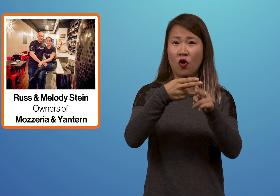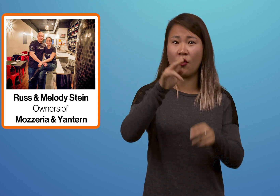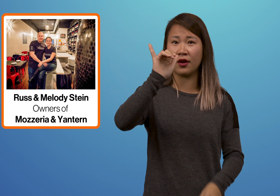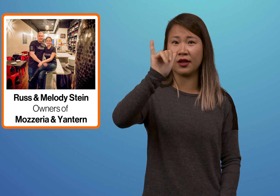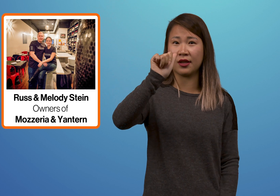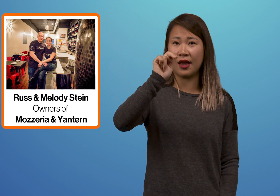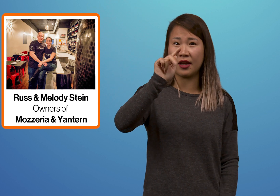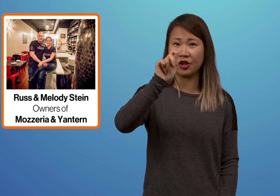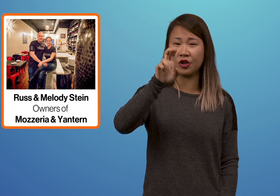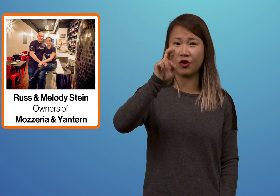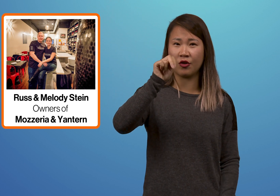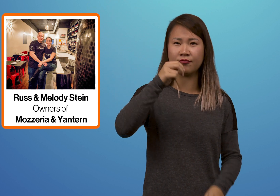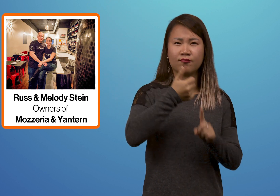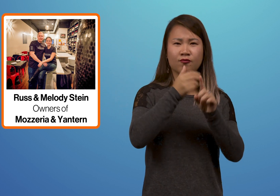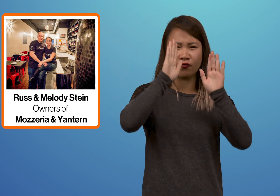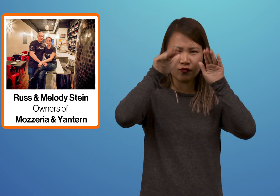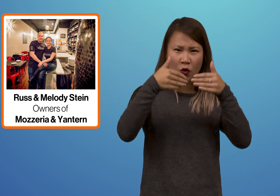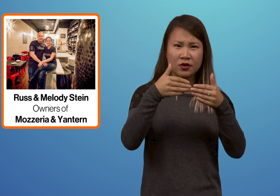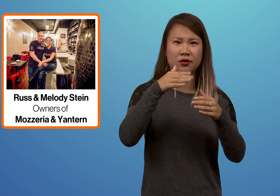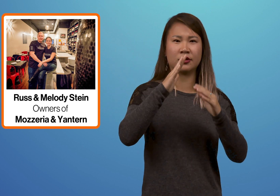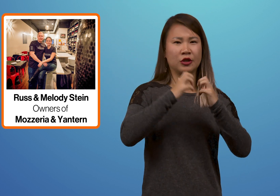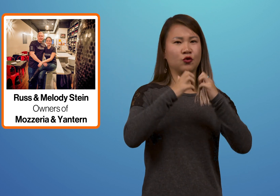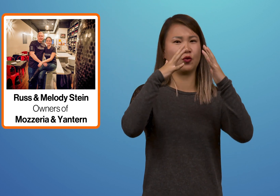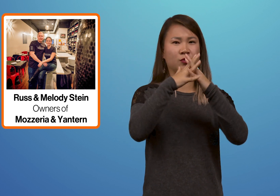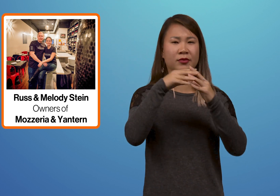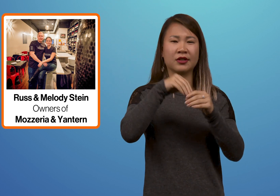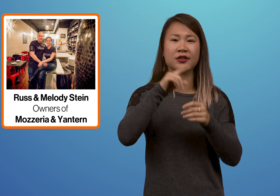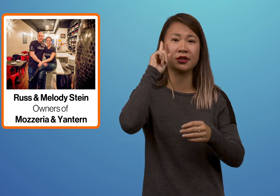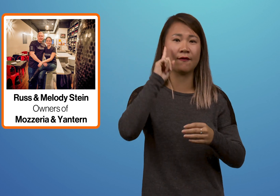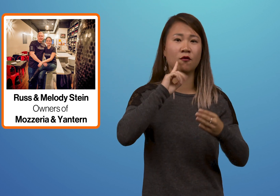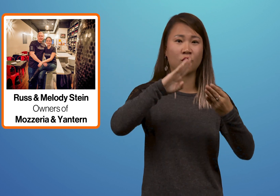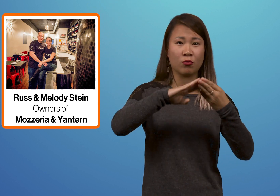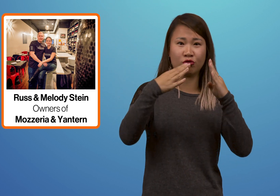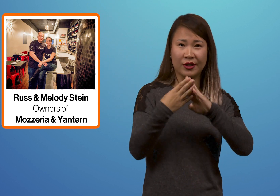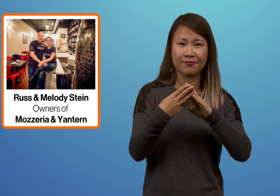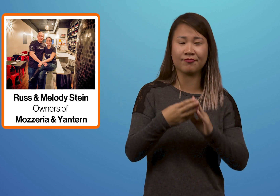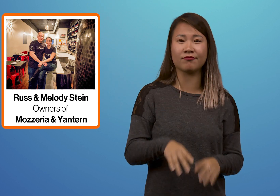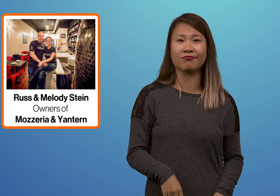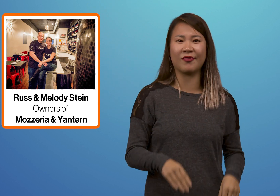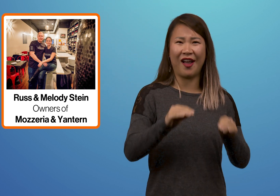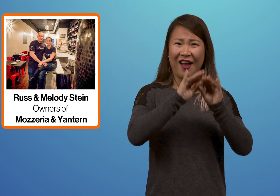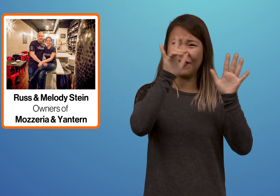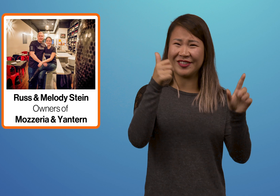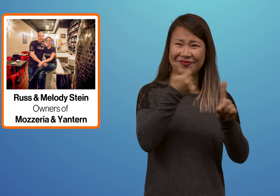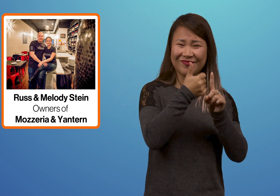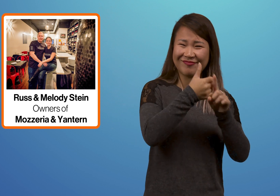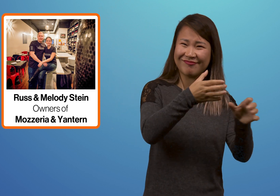They just founded a new company called Yantern, which focuses on entrepreneurship in the deaf community.